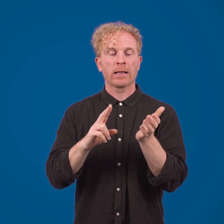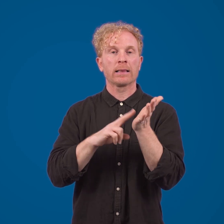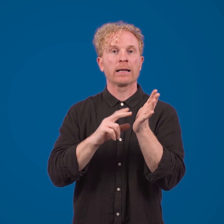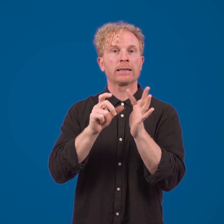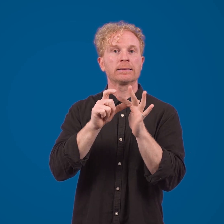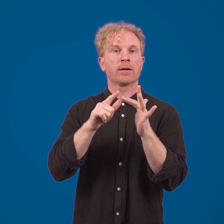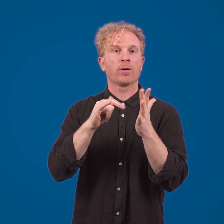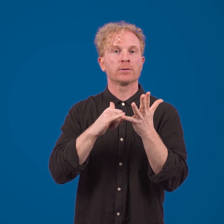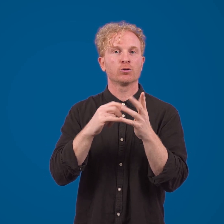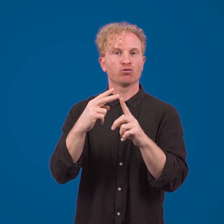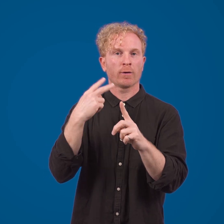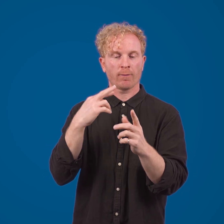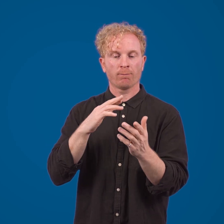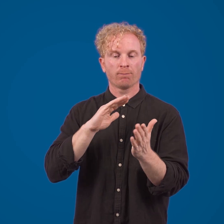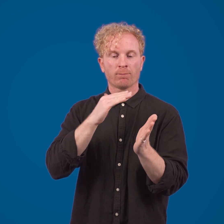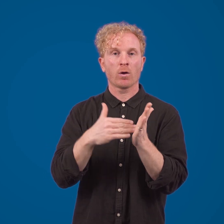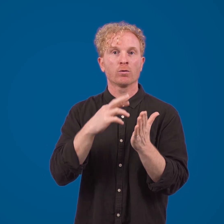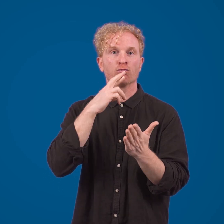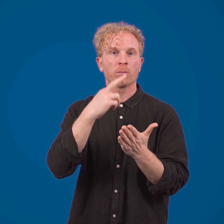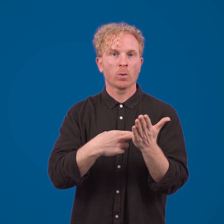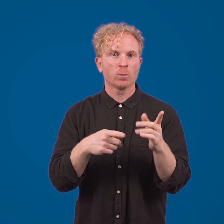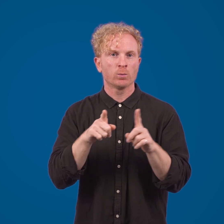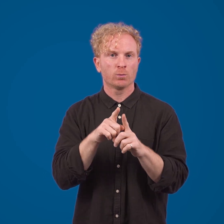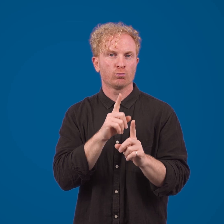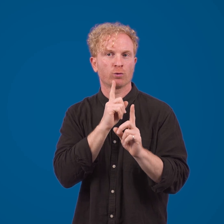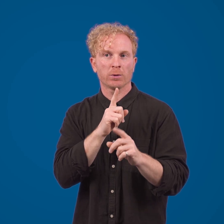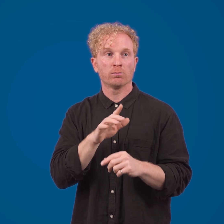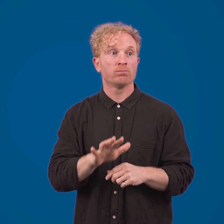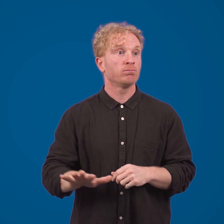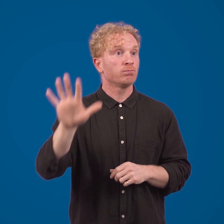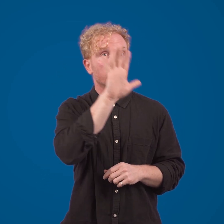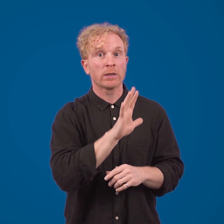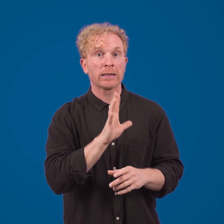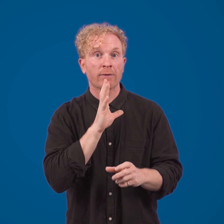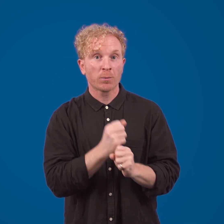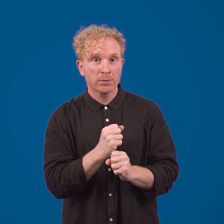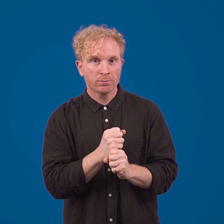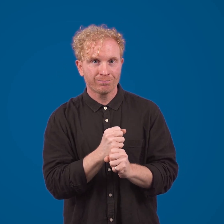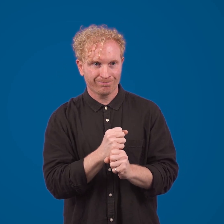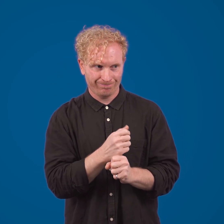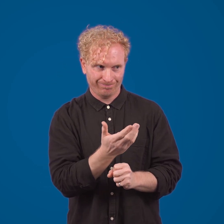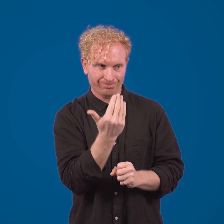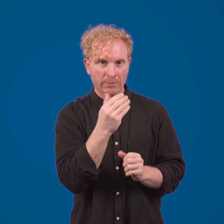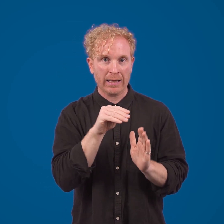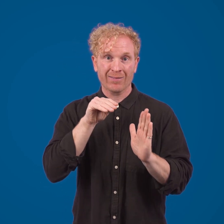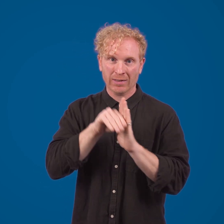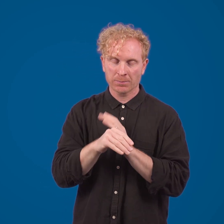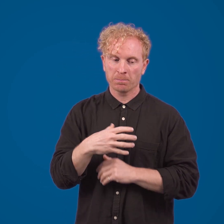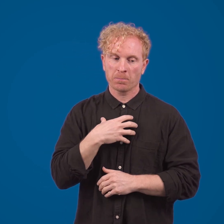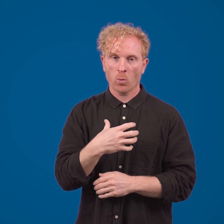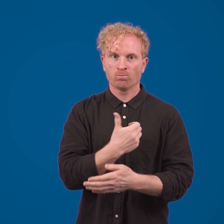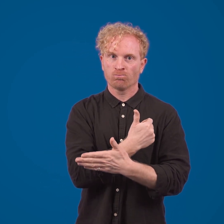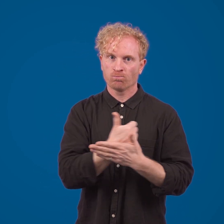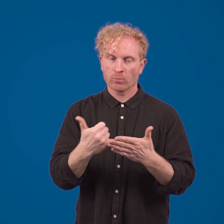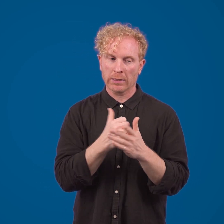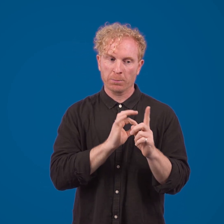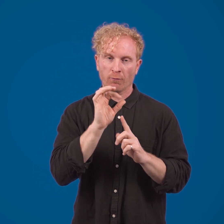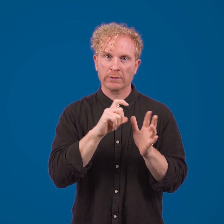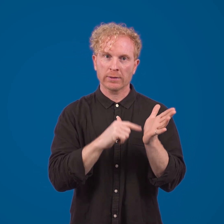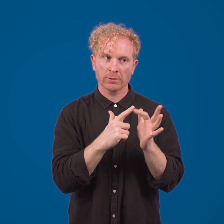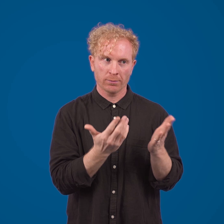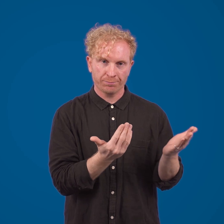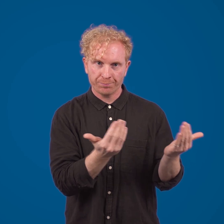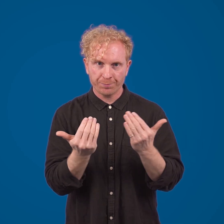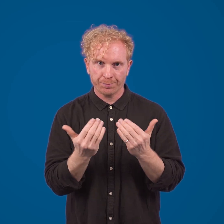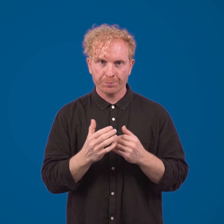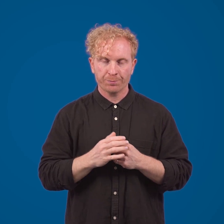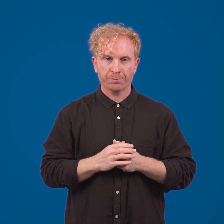The NDIS Review final report also recommends governments invest in more regular and improved data.